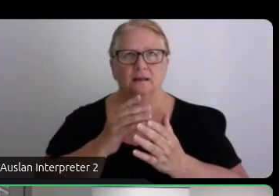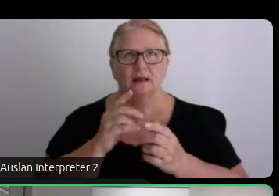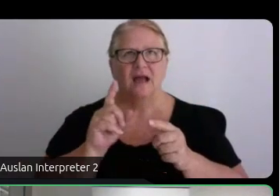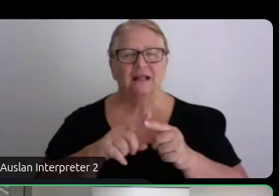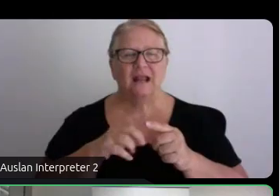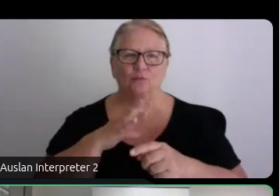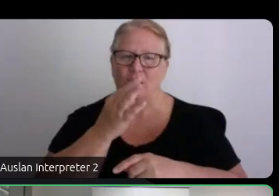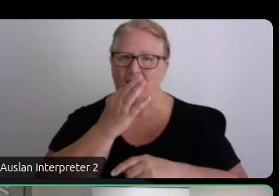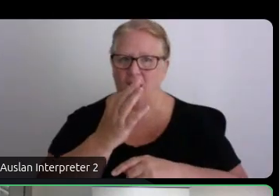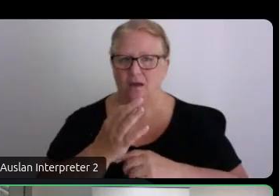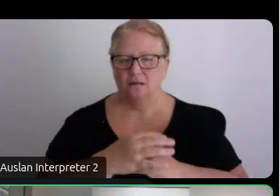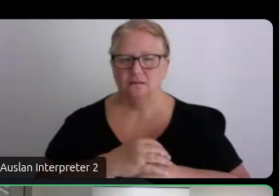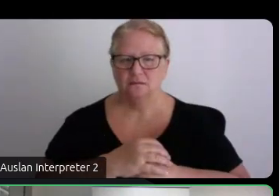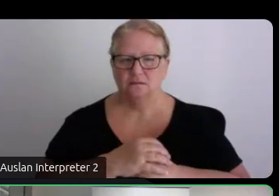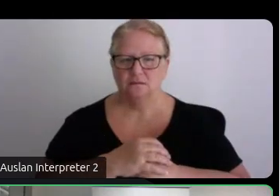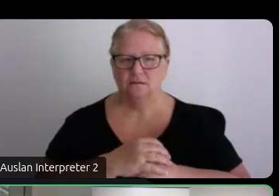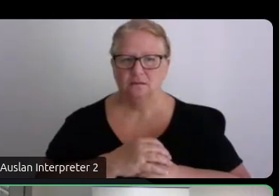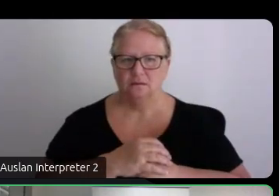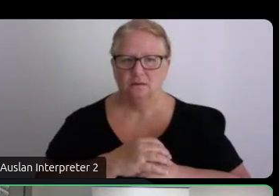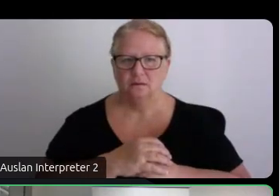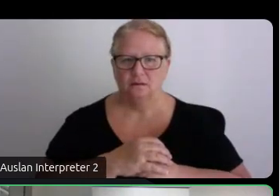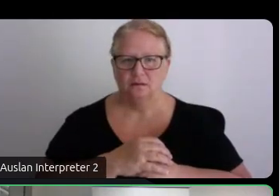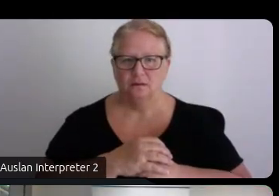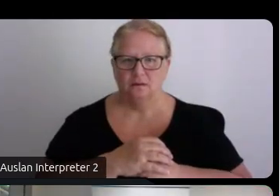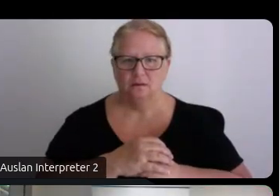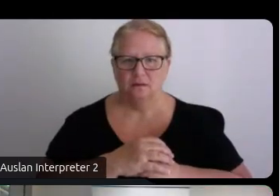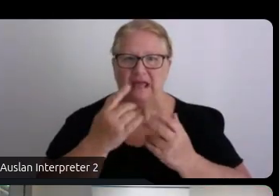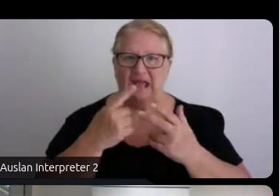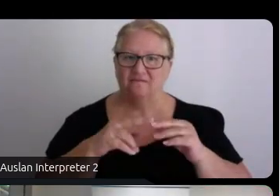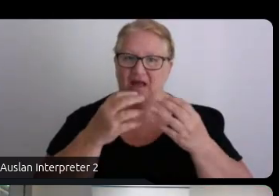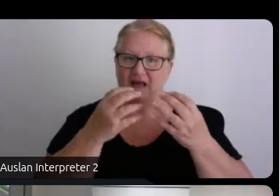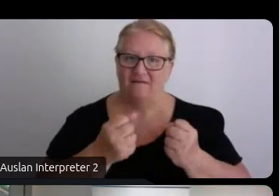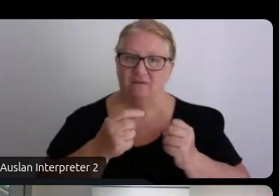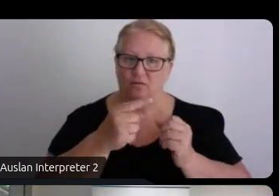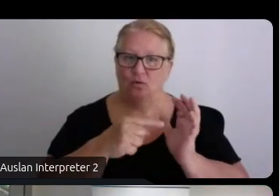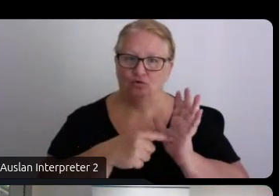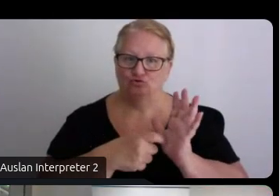um, would those in treatments or engaging in those treatments, would that be likely to